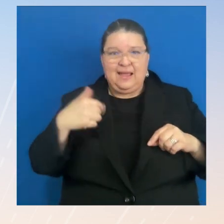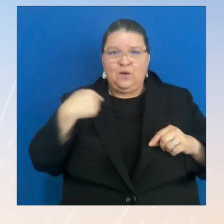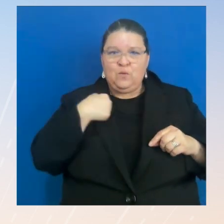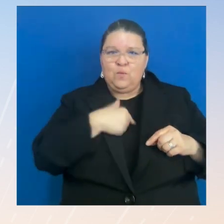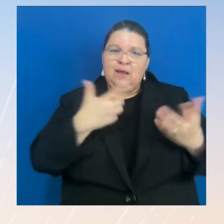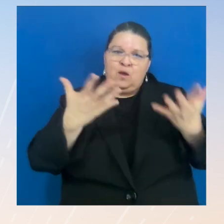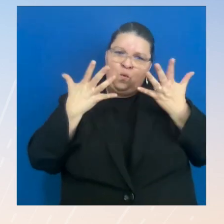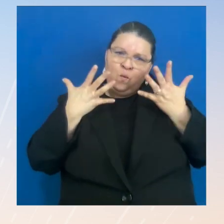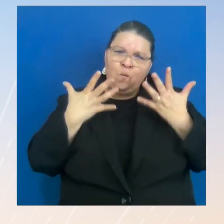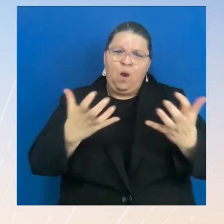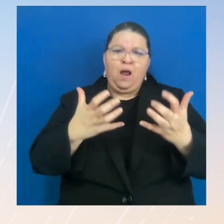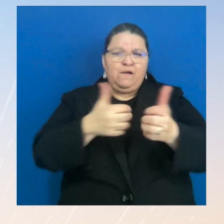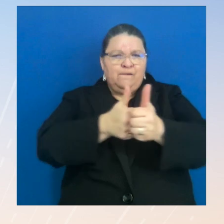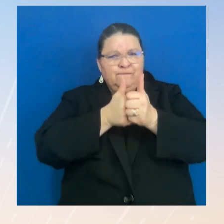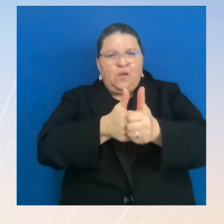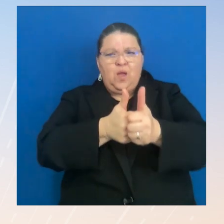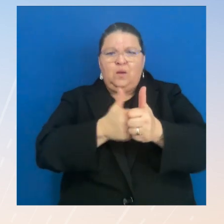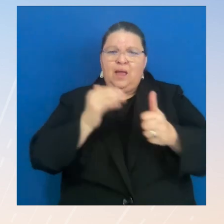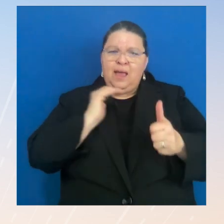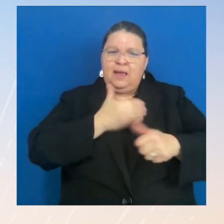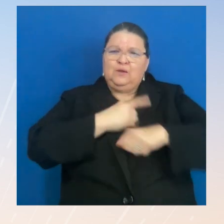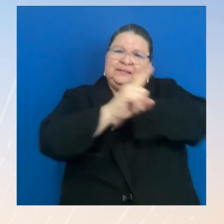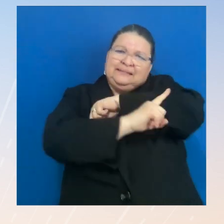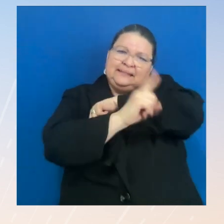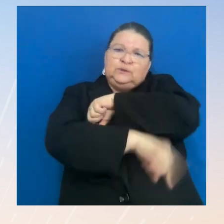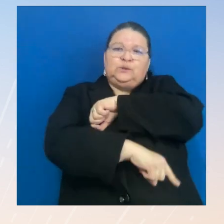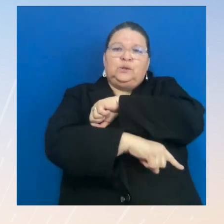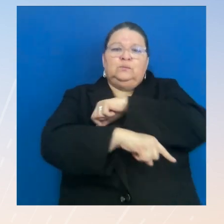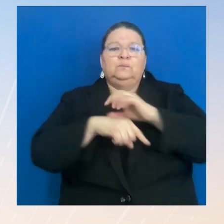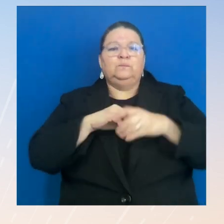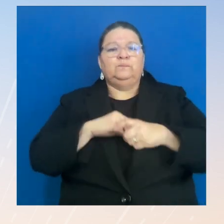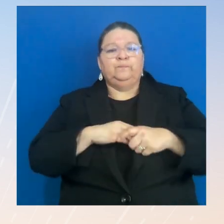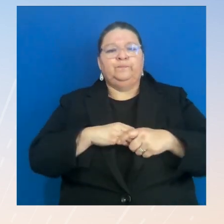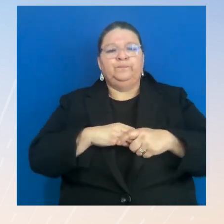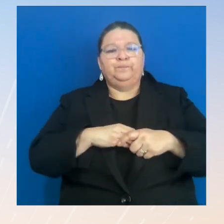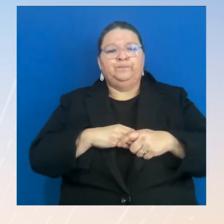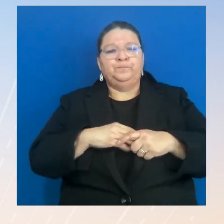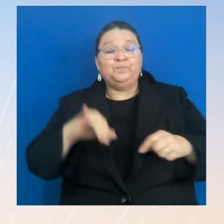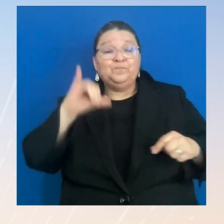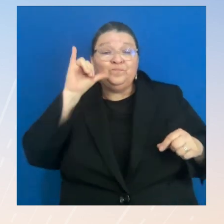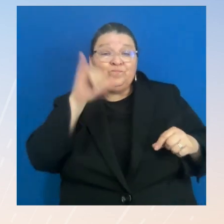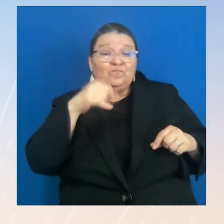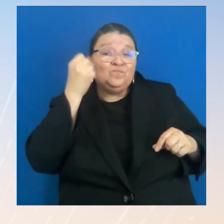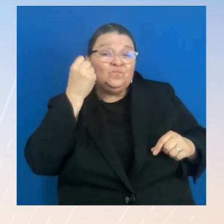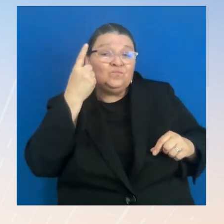But also think about where you want to stand when the history books are written in this moment in time.